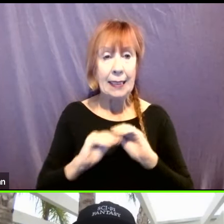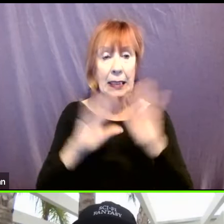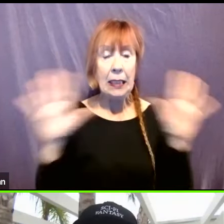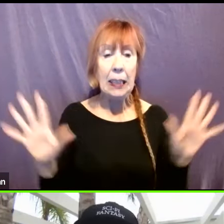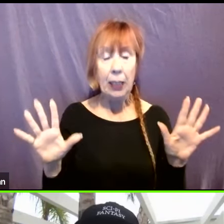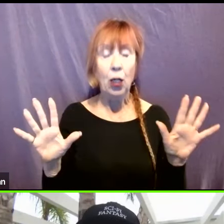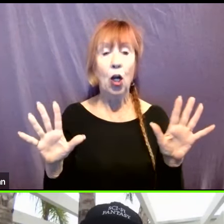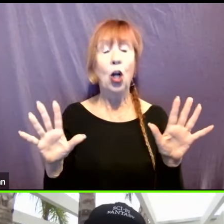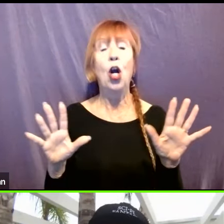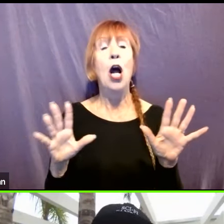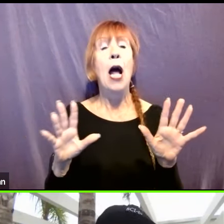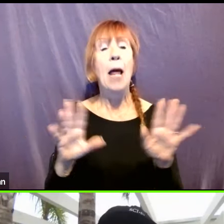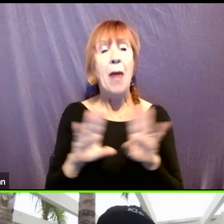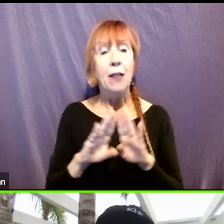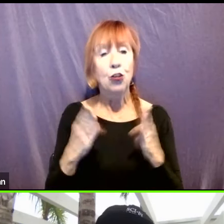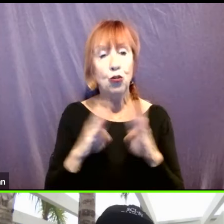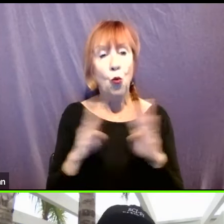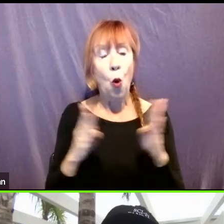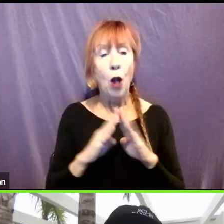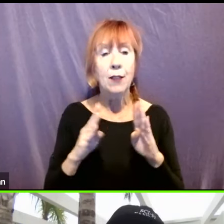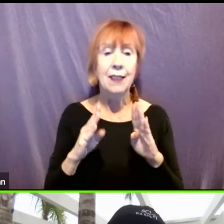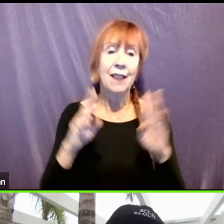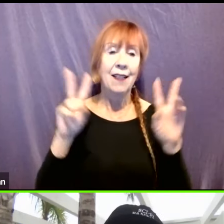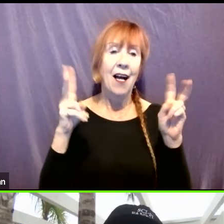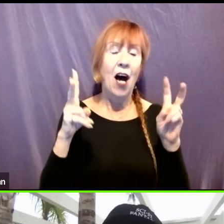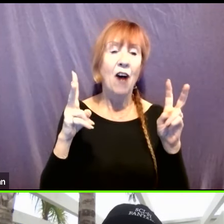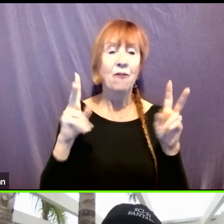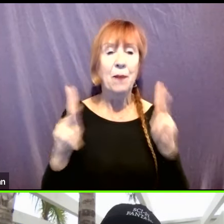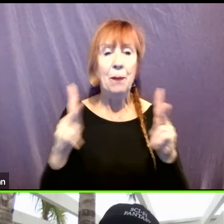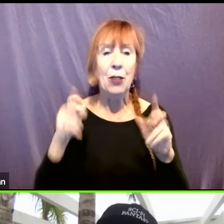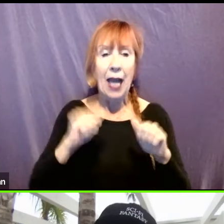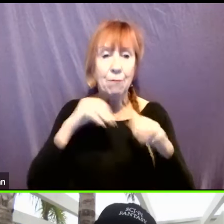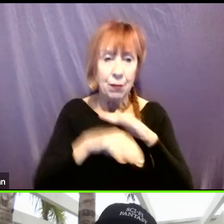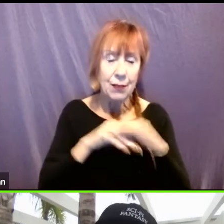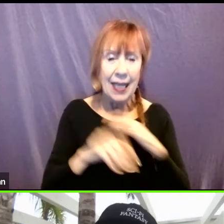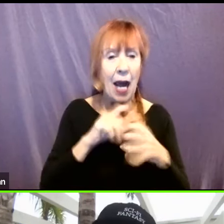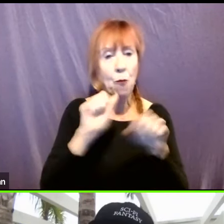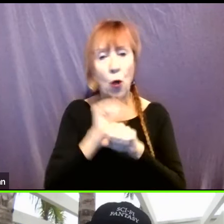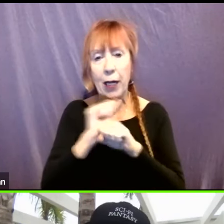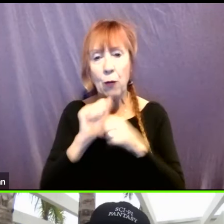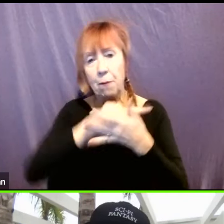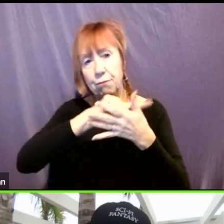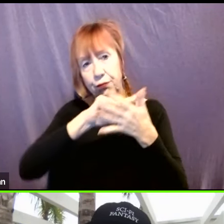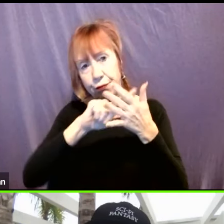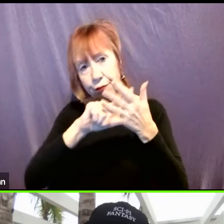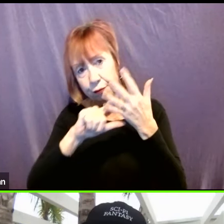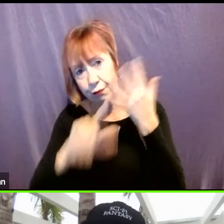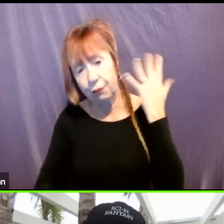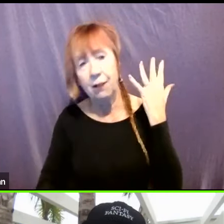Kanye West, Steven Yeun, Daniel Kaluuya, Hiro Murai, and Lakeith Stanfield, amongst a couple other projects.